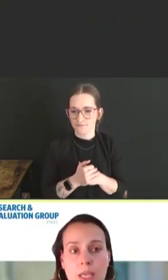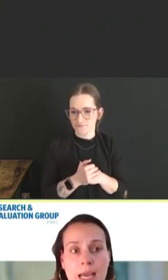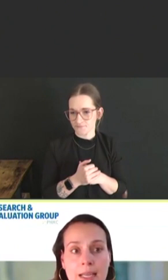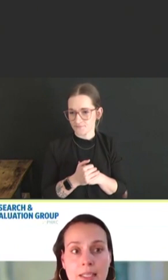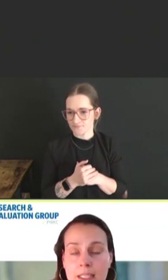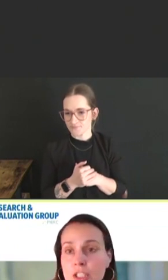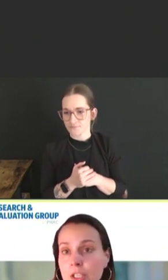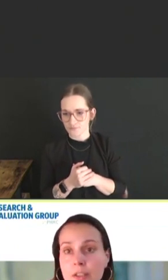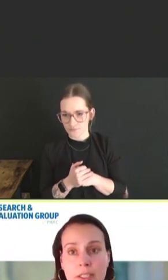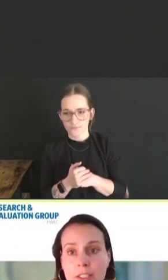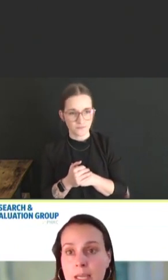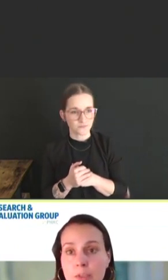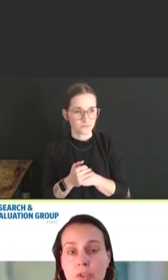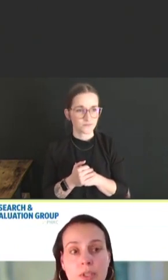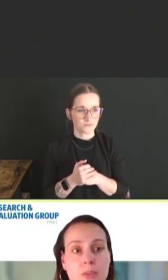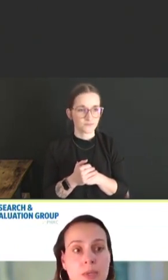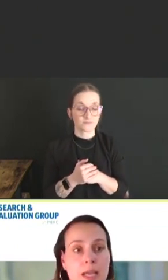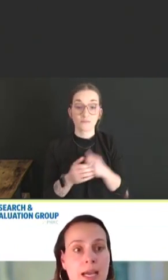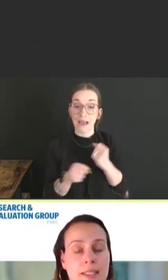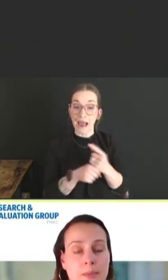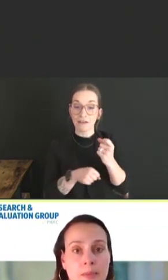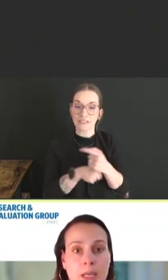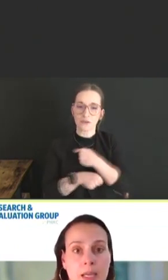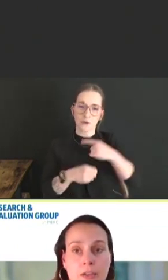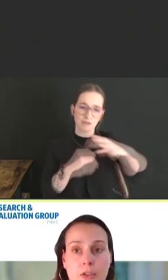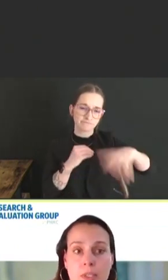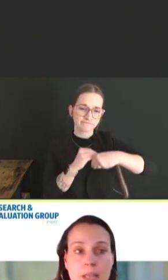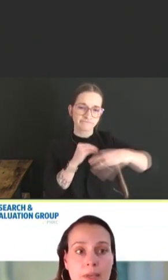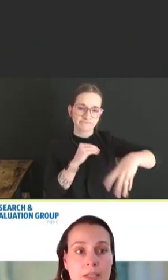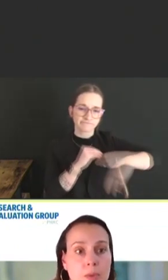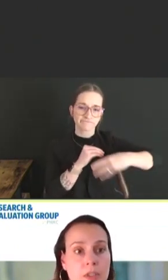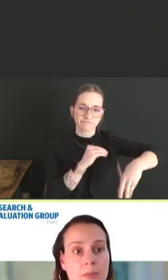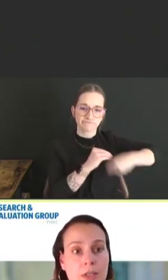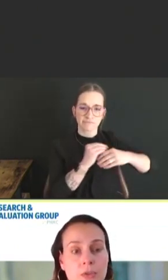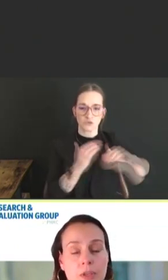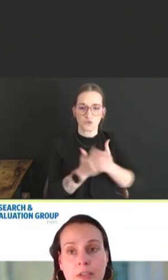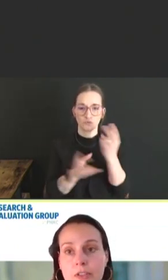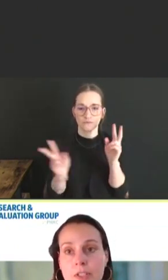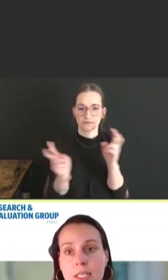We added each year. Each time we do this, we add some new topics. We talked about neurodiversity,